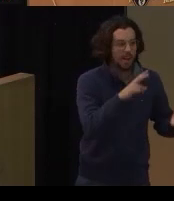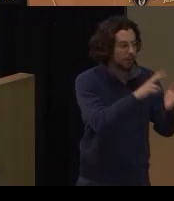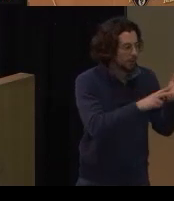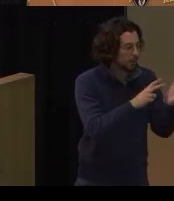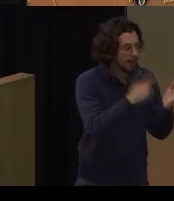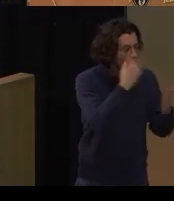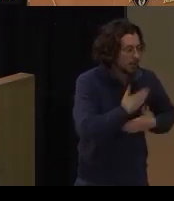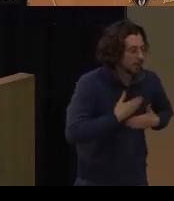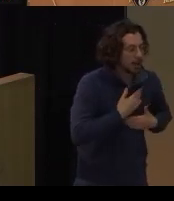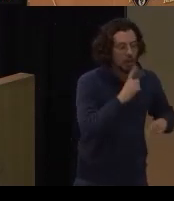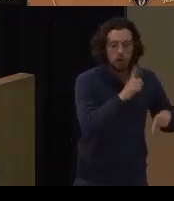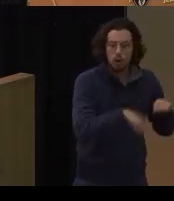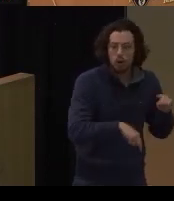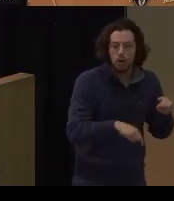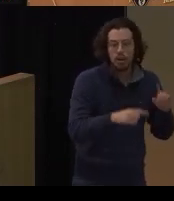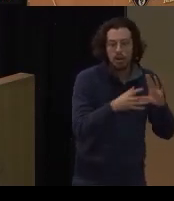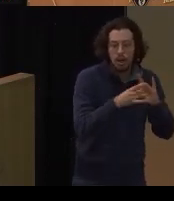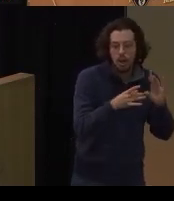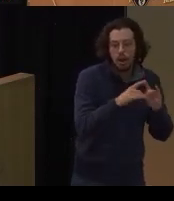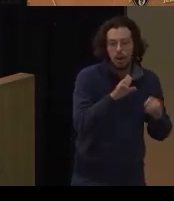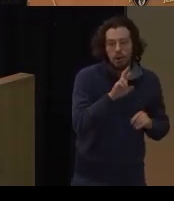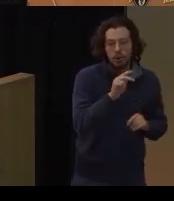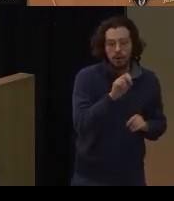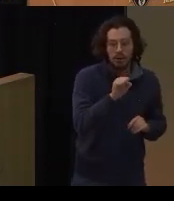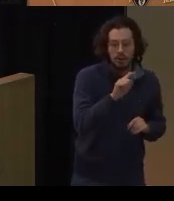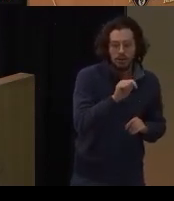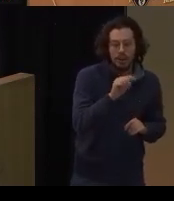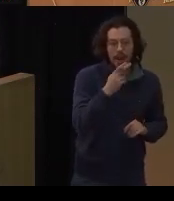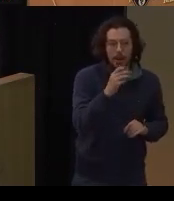they can't tell you who Ernest Hemingway is and their their social skills are incredibly poor